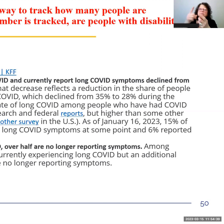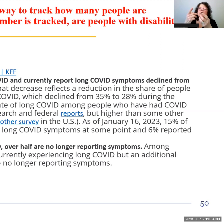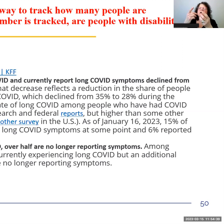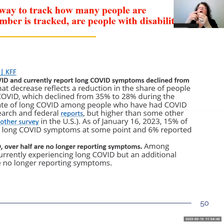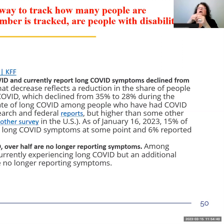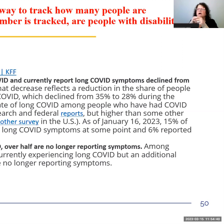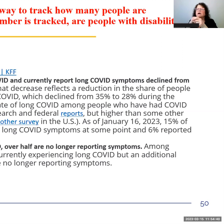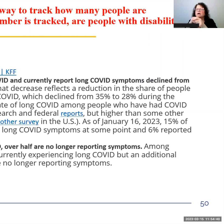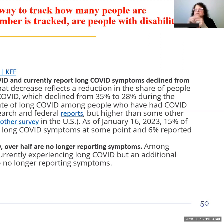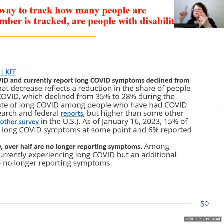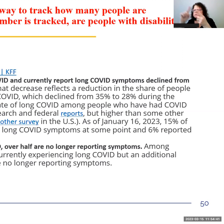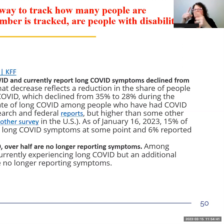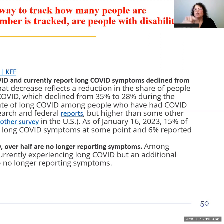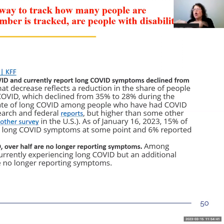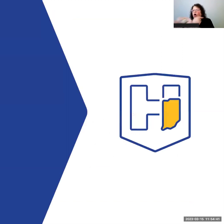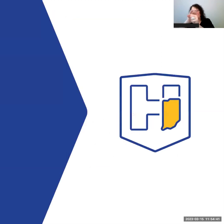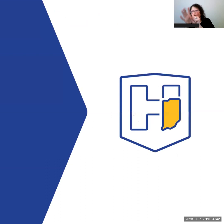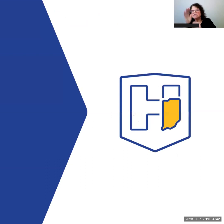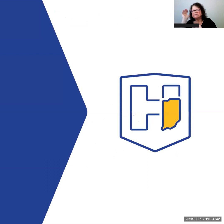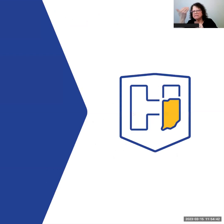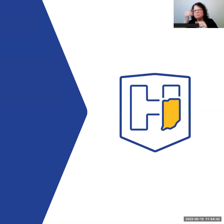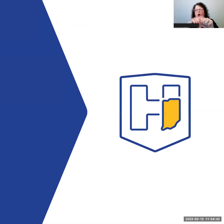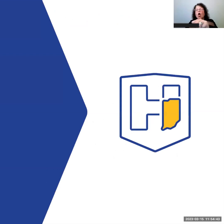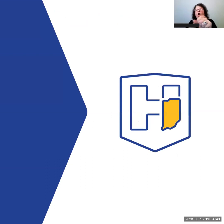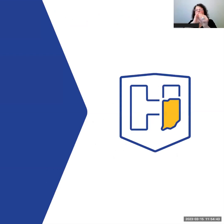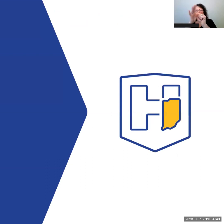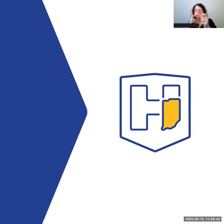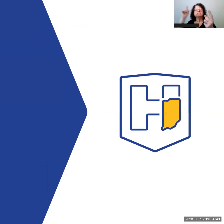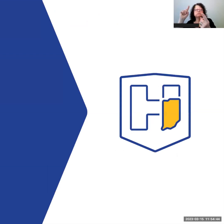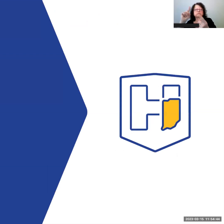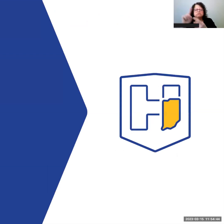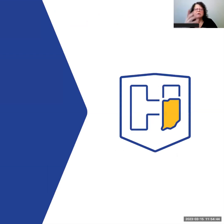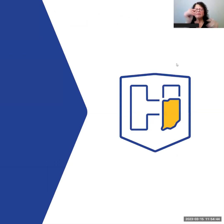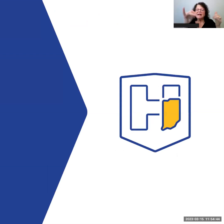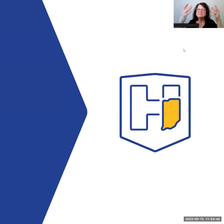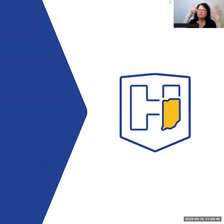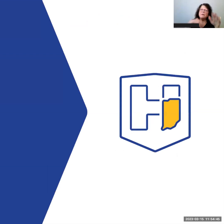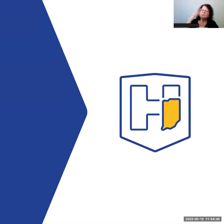COVID, so seem to be getting better. And that is it for my presentation.